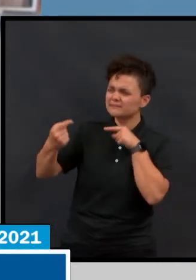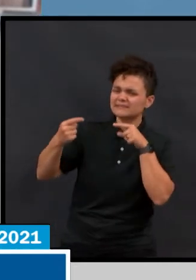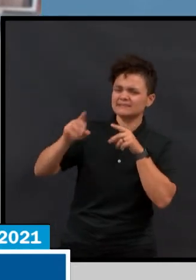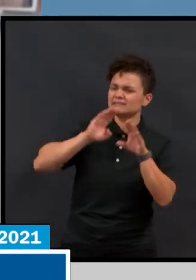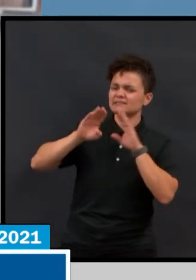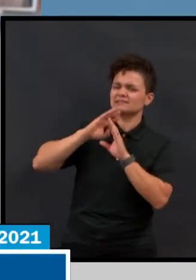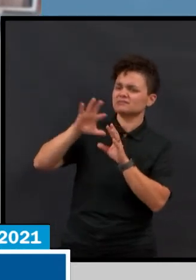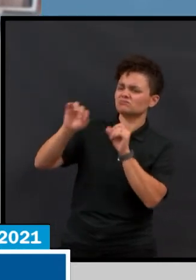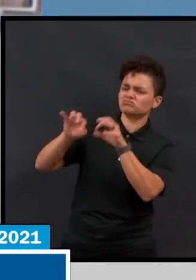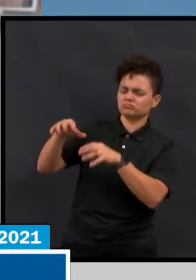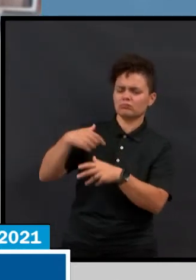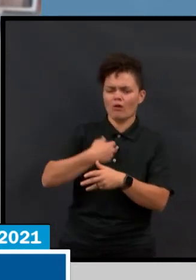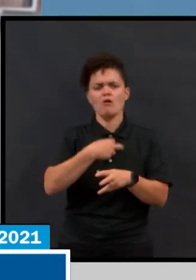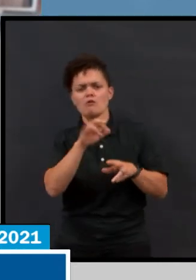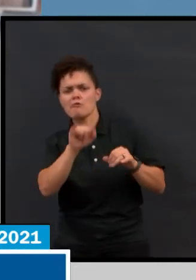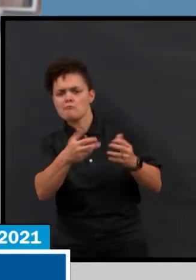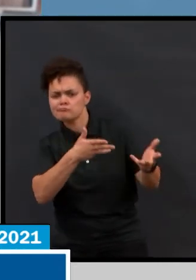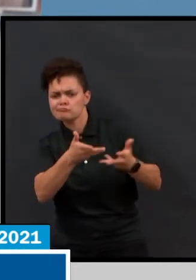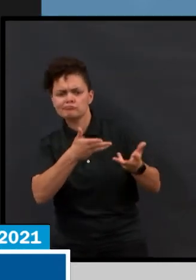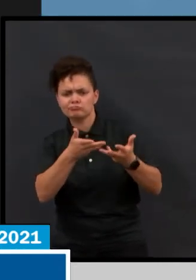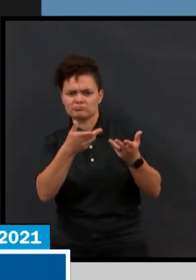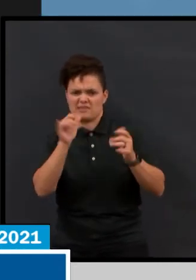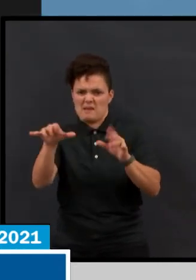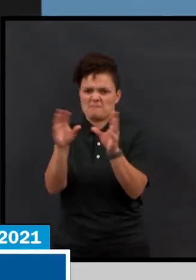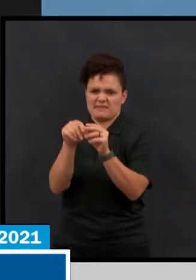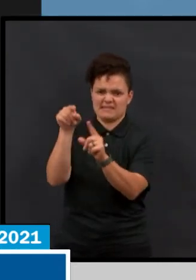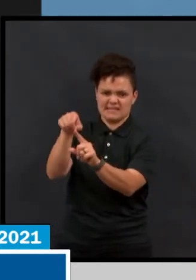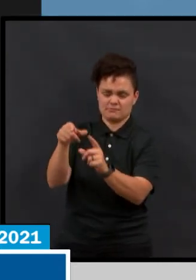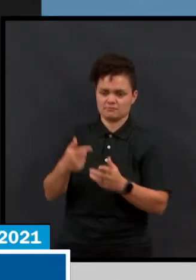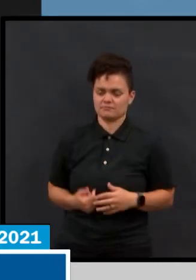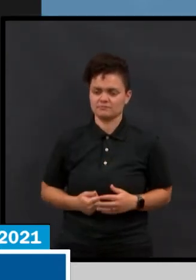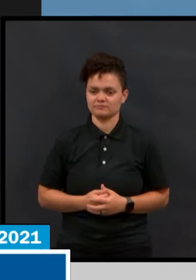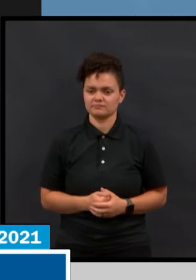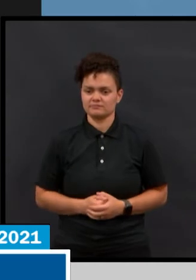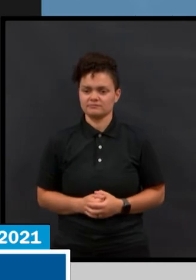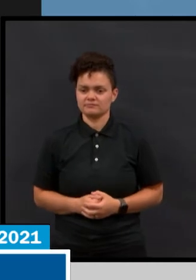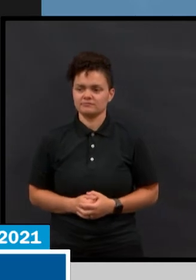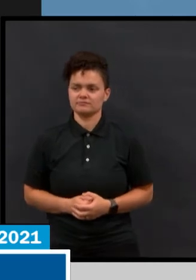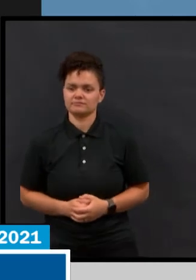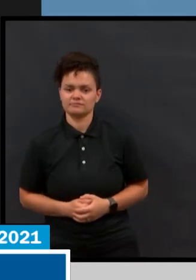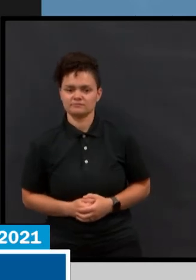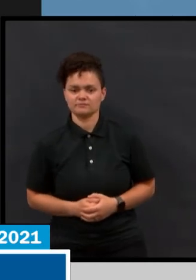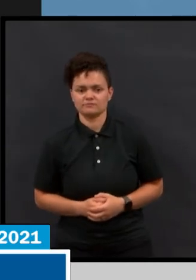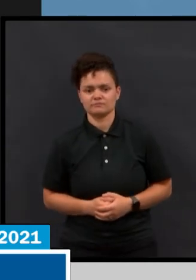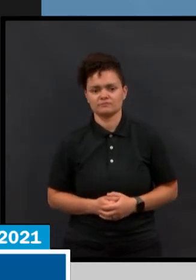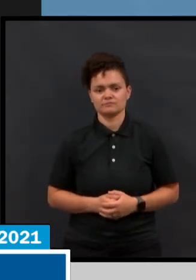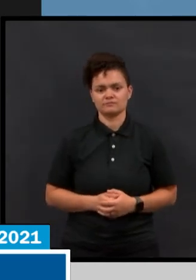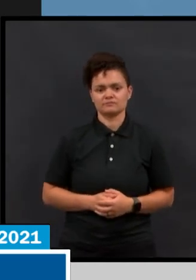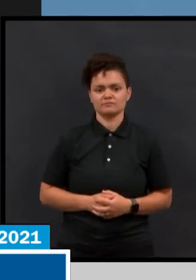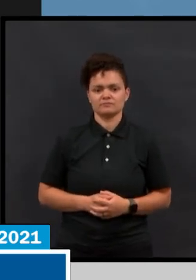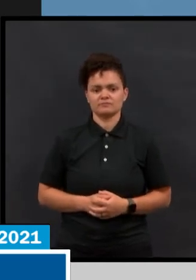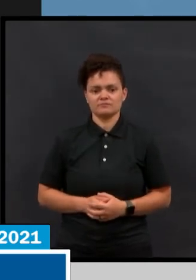all i got thank you so much commander fontaine and i believe commander bencroft are you there